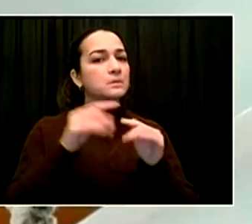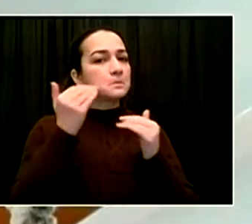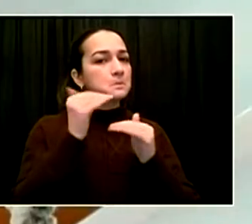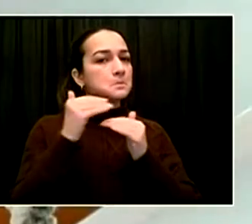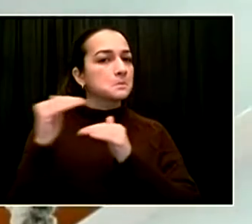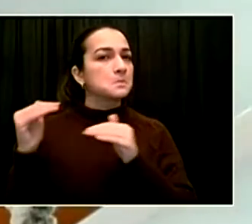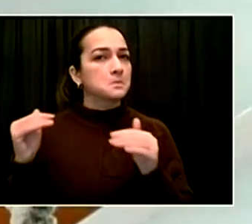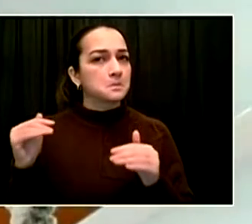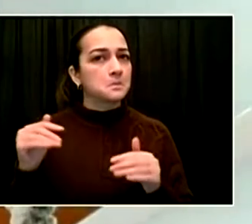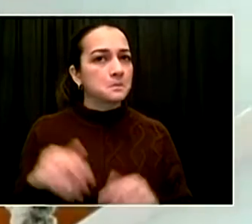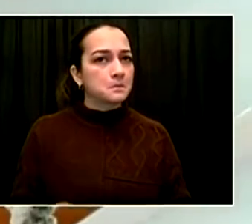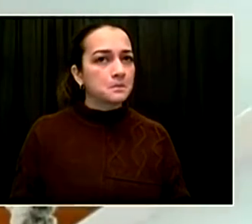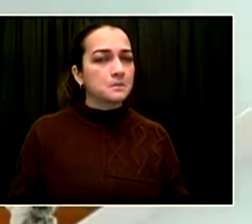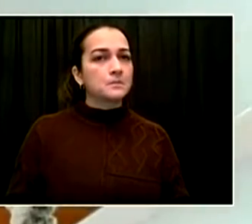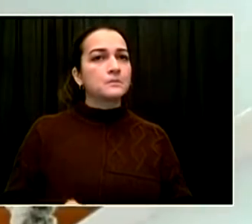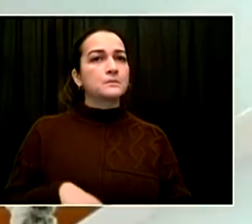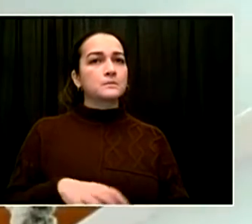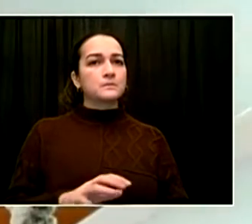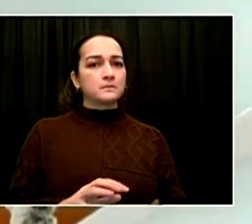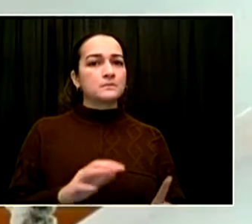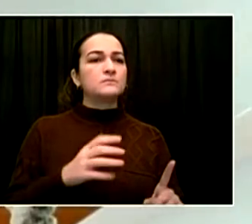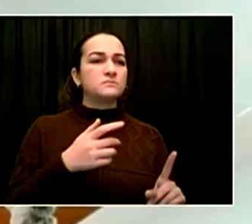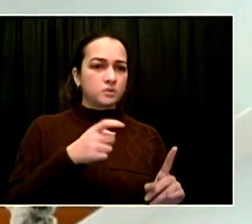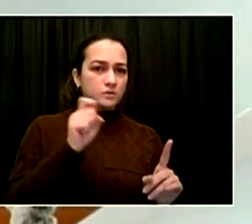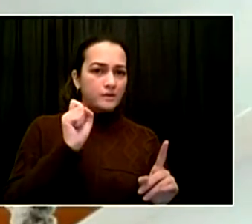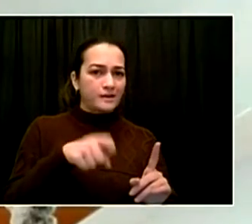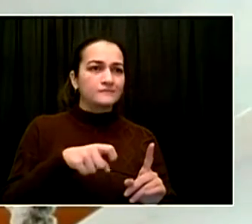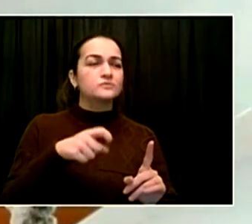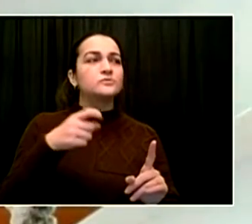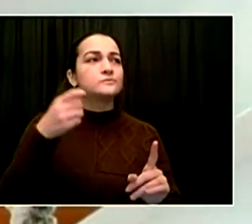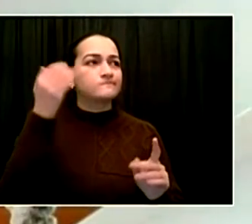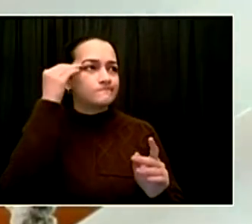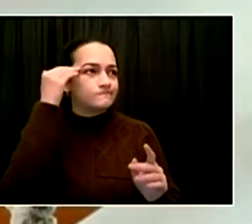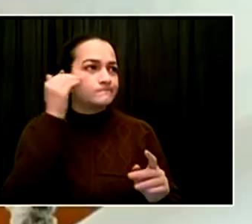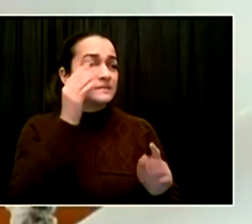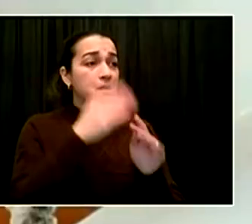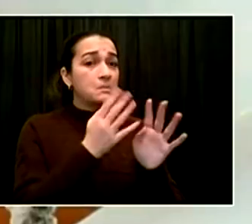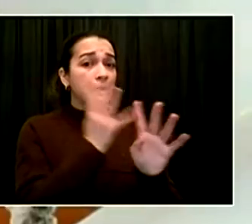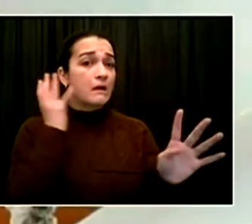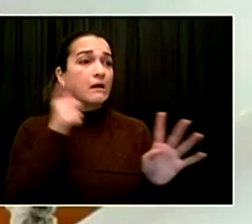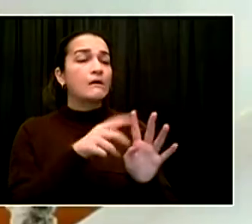MIGHT BE A 30 MINUTE WAIT AND AN HOUR WAIT AT ANOTHER AND YOU CAN MAKE A DECISION BASED ON THAT.